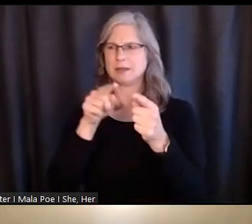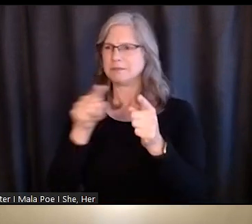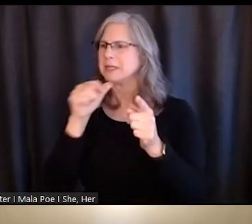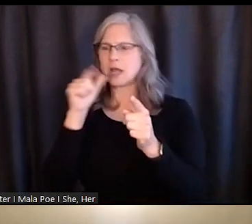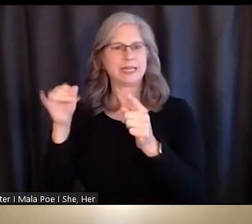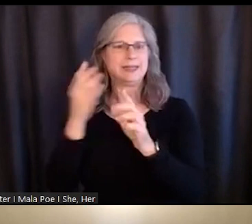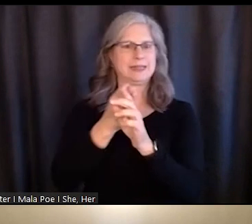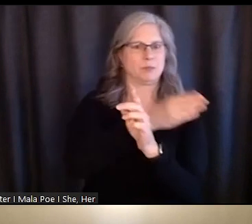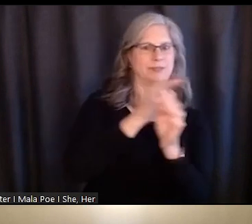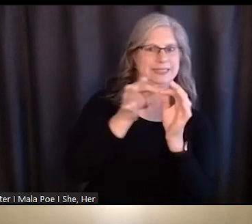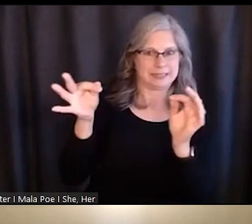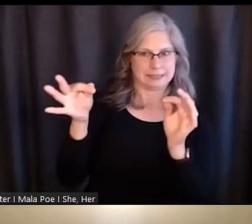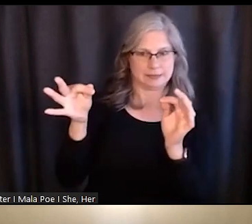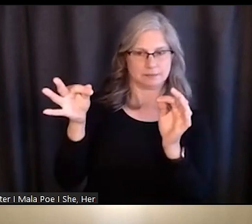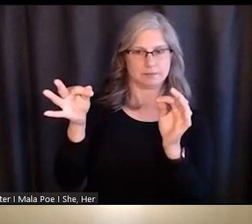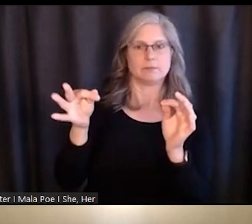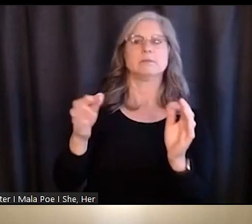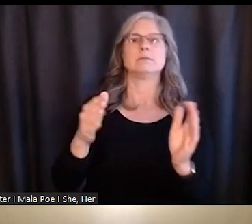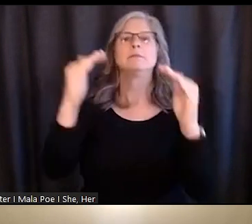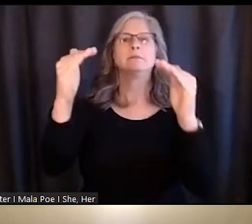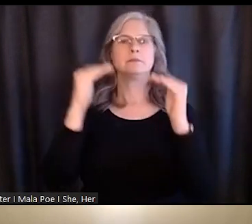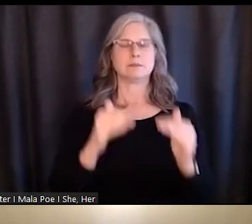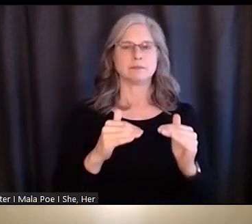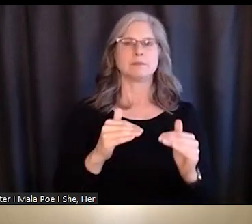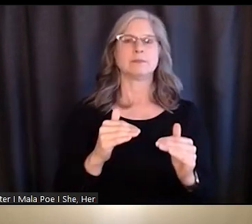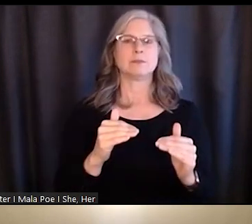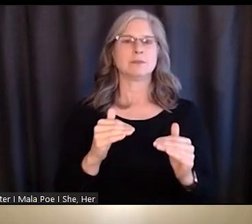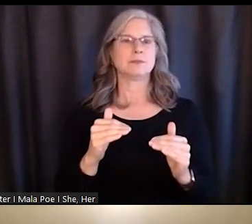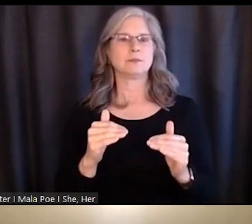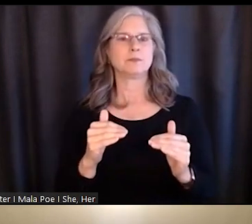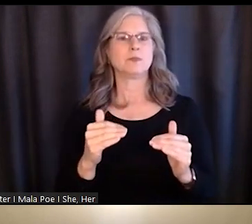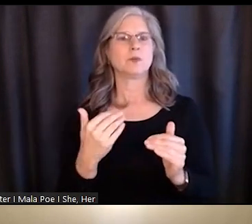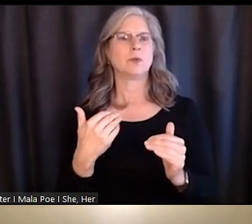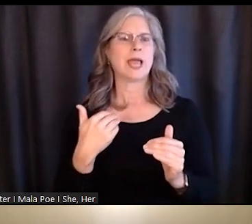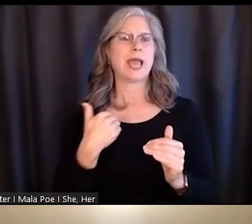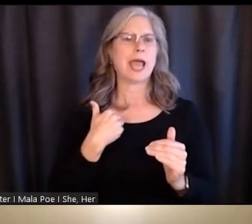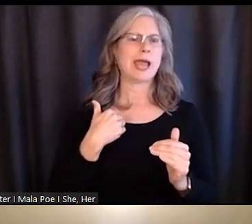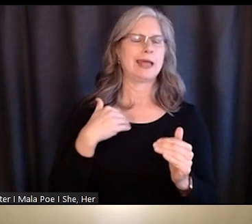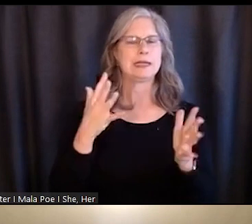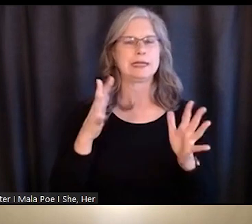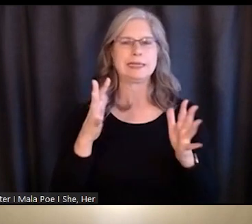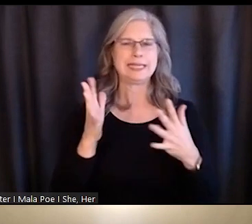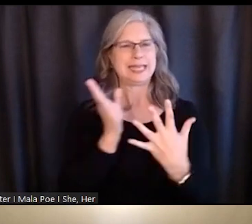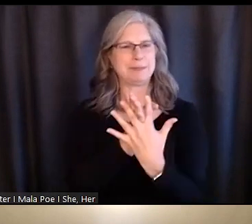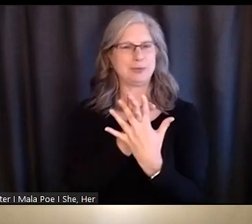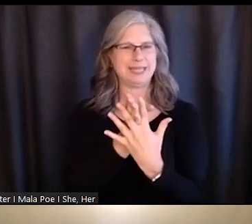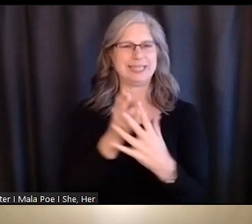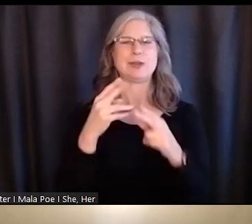We also had a sneaky in-between condition called the indirect familiar condition.